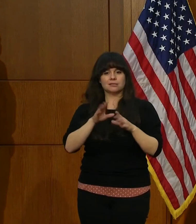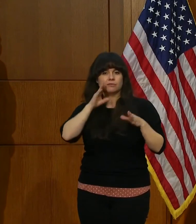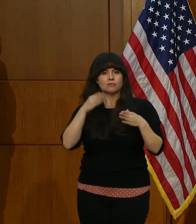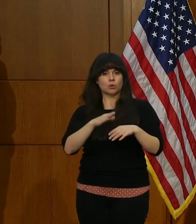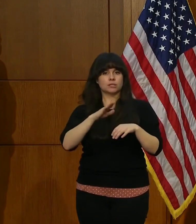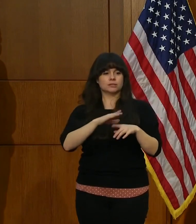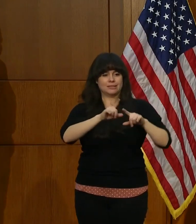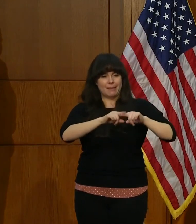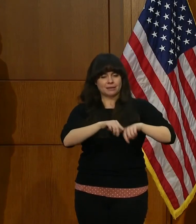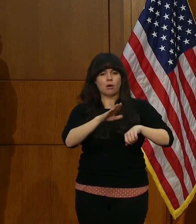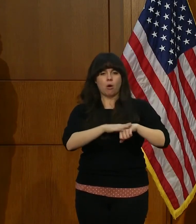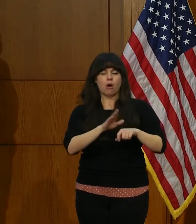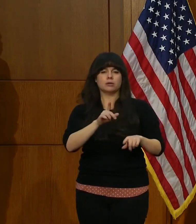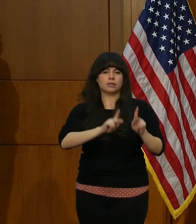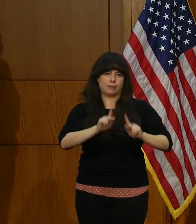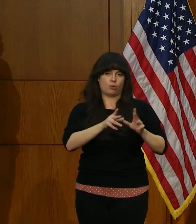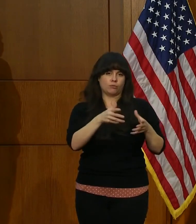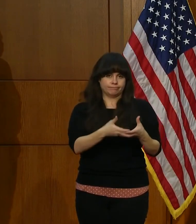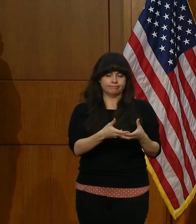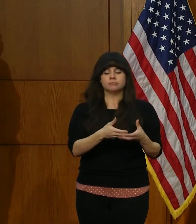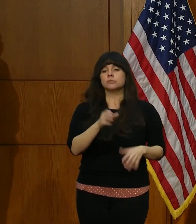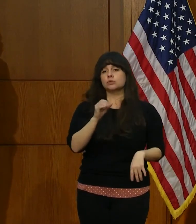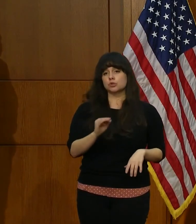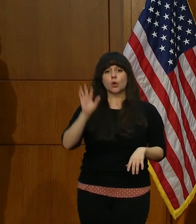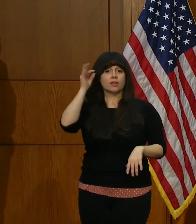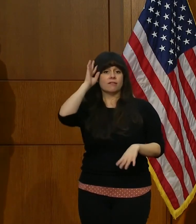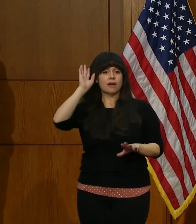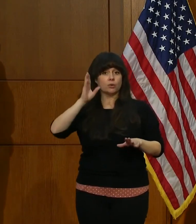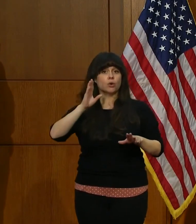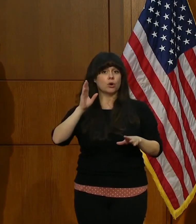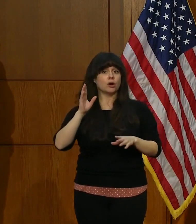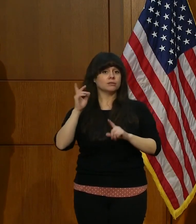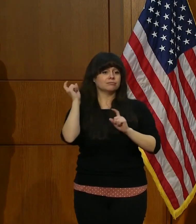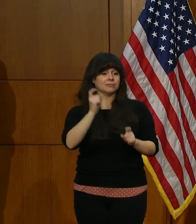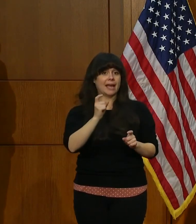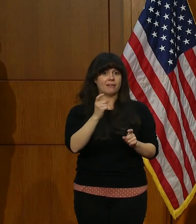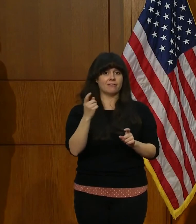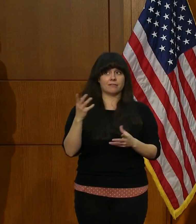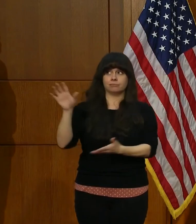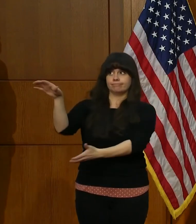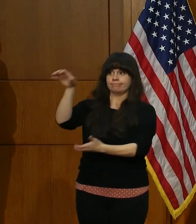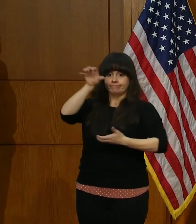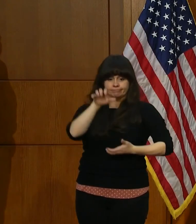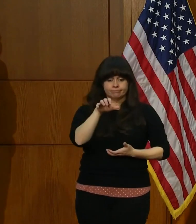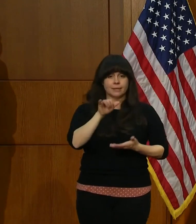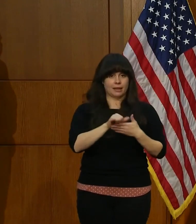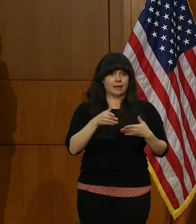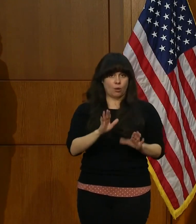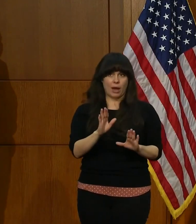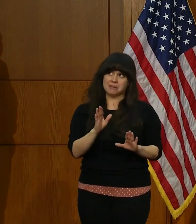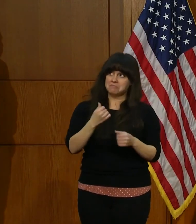ALLOCATING SHOTS TO COMMUNITIES BASED ON POPULATION. THE FEDERAL GOVERNMENT ALLOCATED